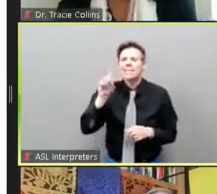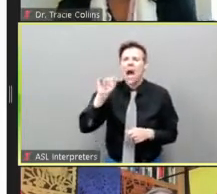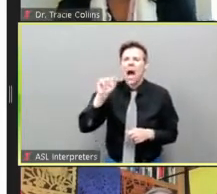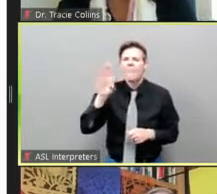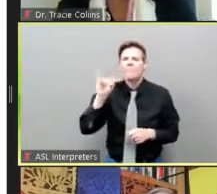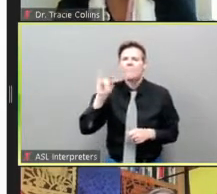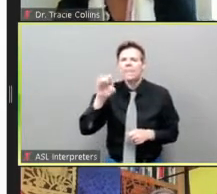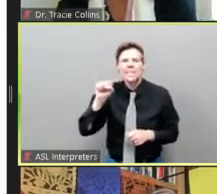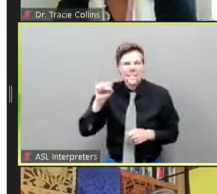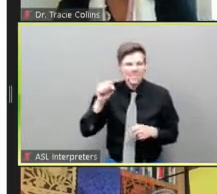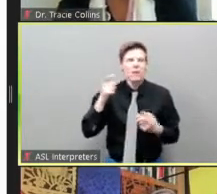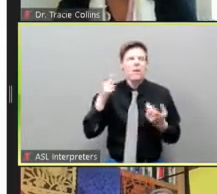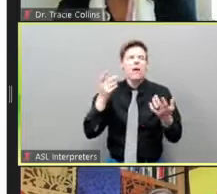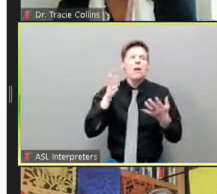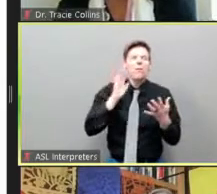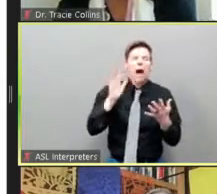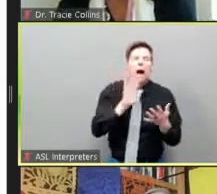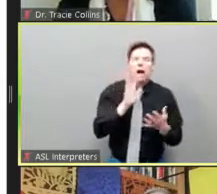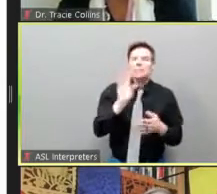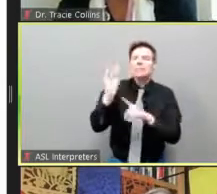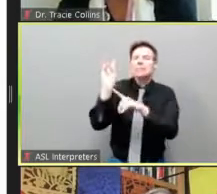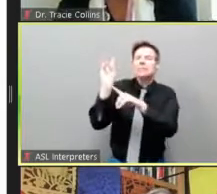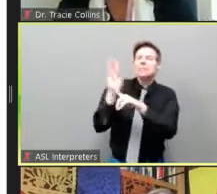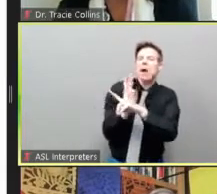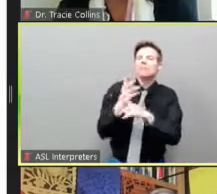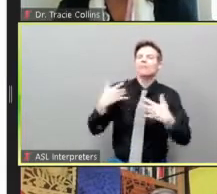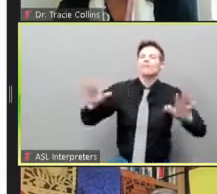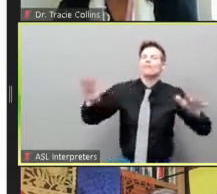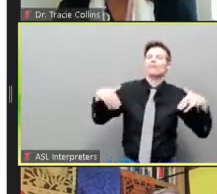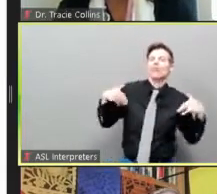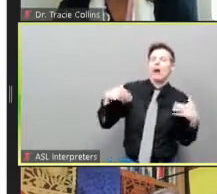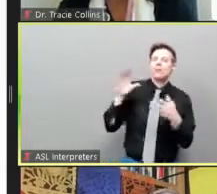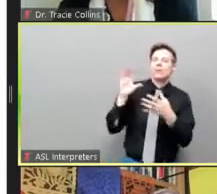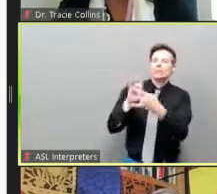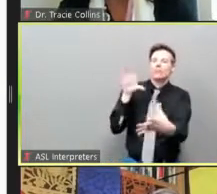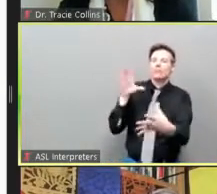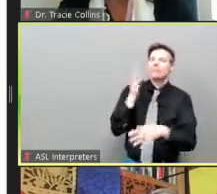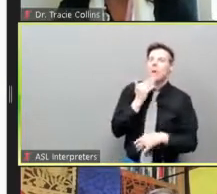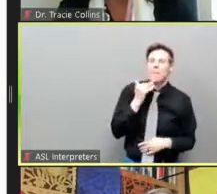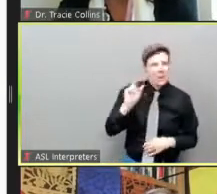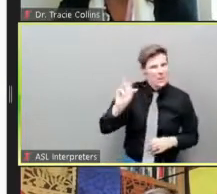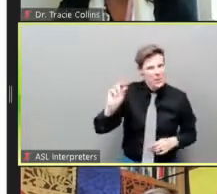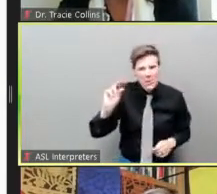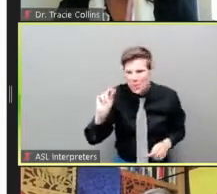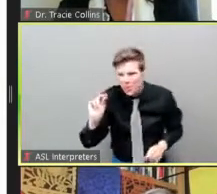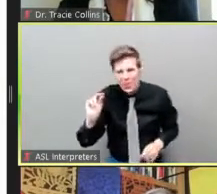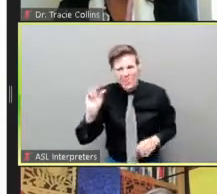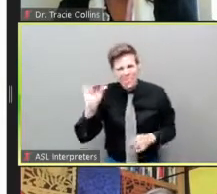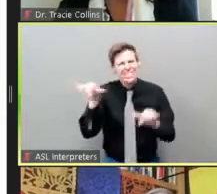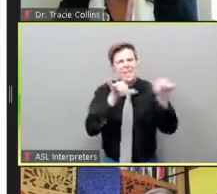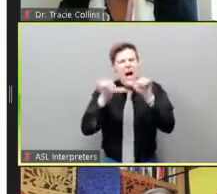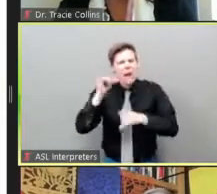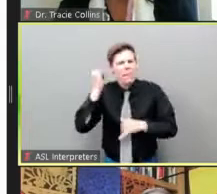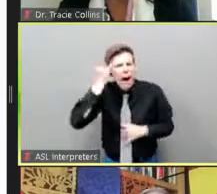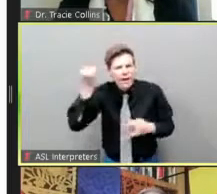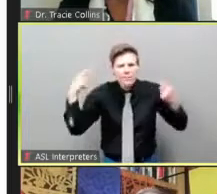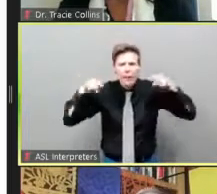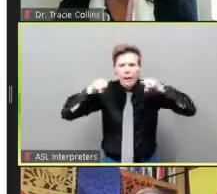vaccine and all the evidence is really the two doses and that's what's going to best protect us. And I know Secretary Collins is very firm on this